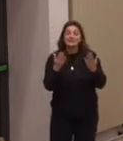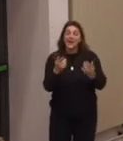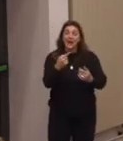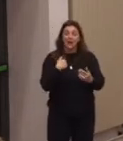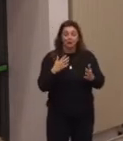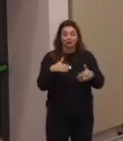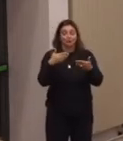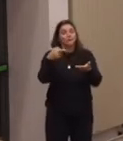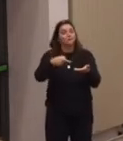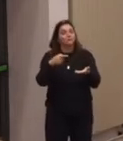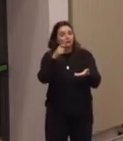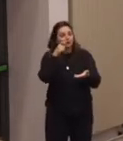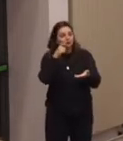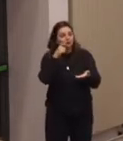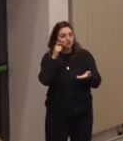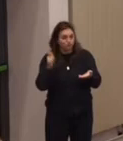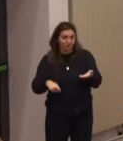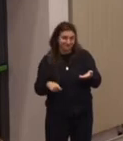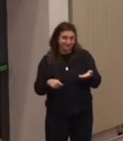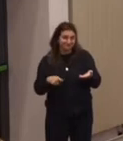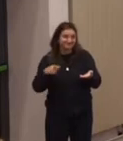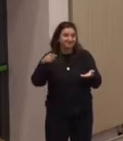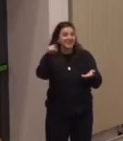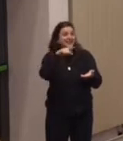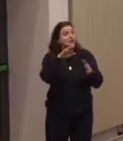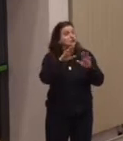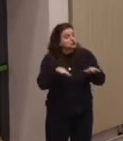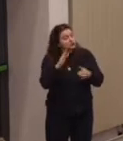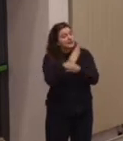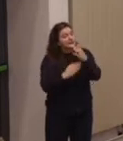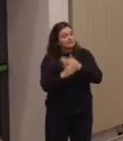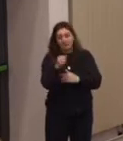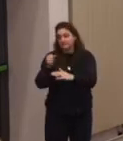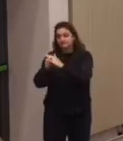we are speaking about this a lot and it's a huge concern, but also in the case of Ukraine